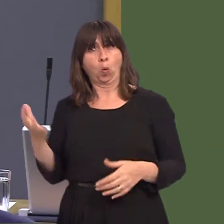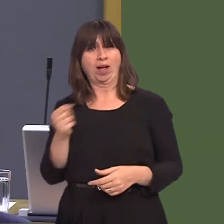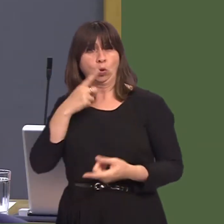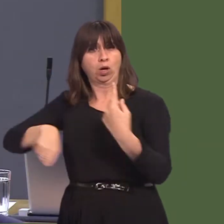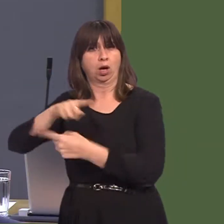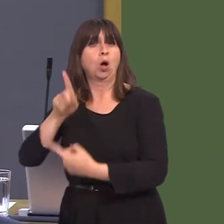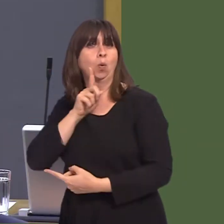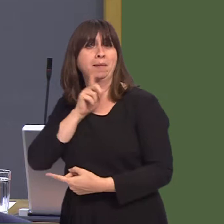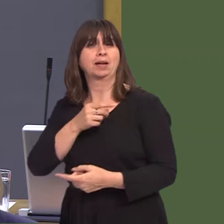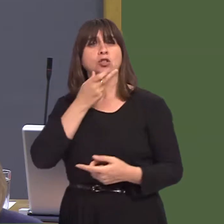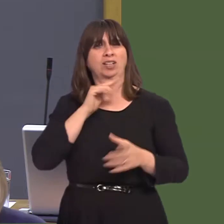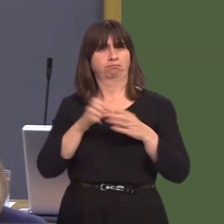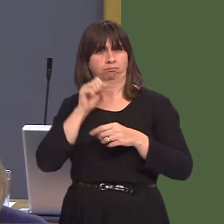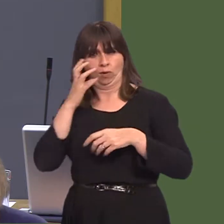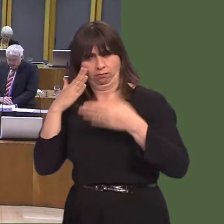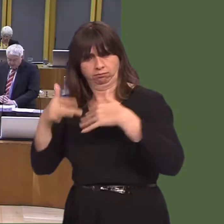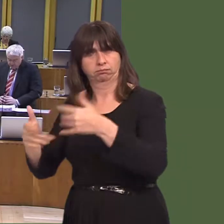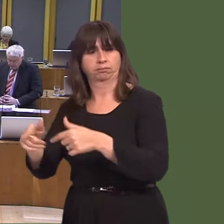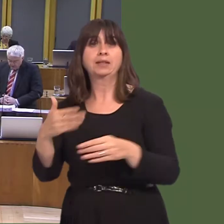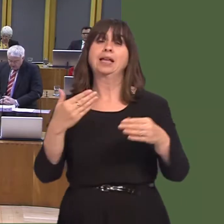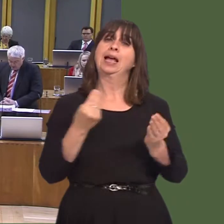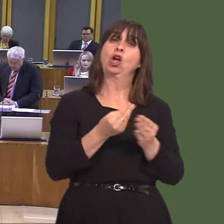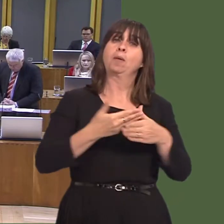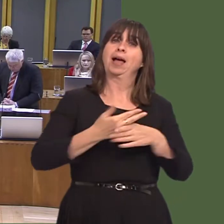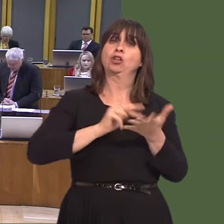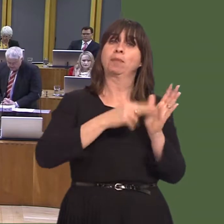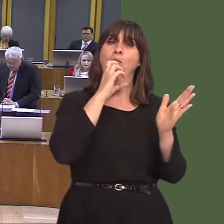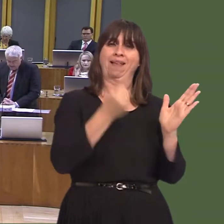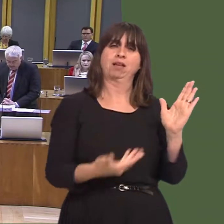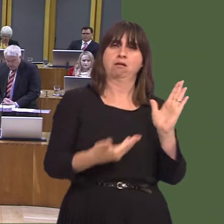In terms of the economic action plan, it will introduce a new economic contract that will